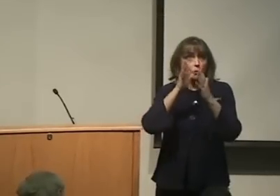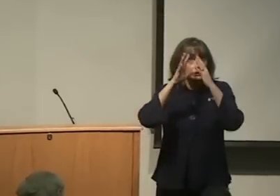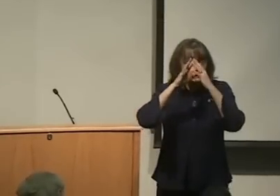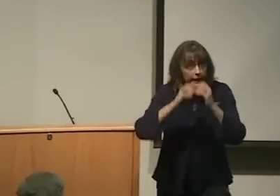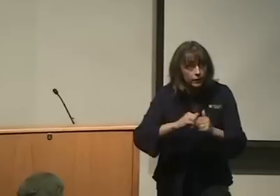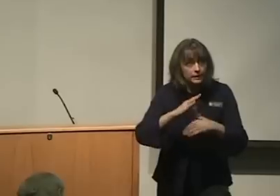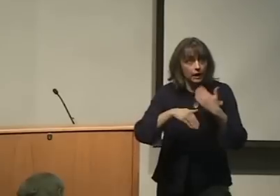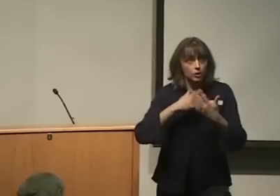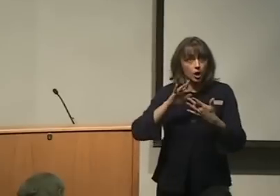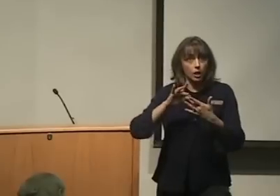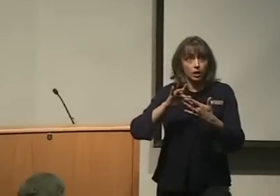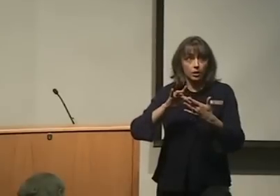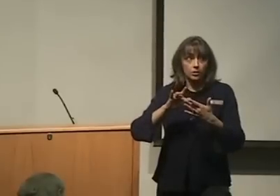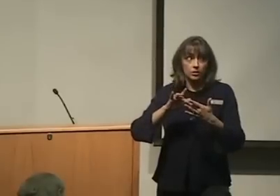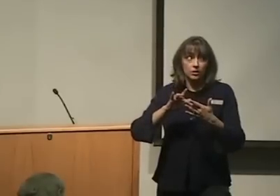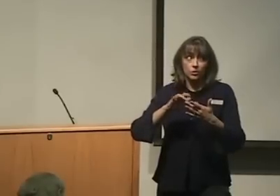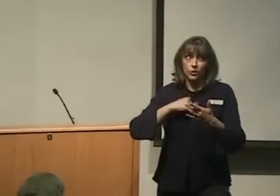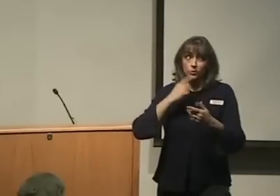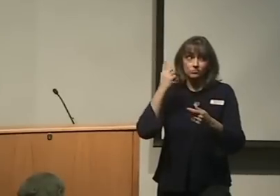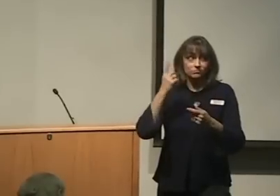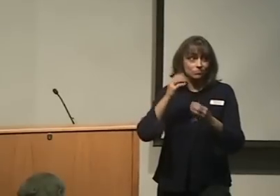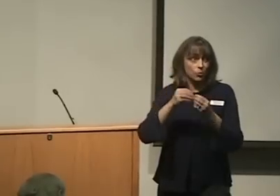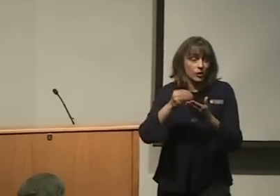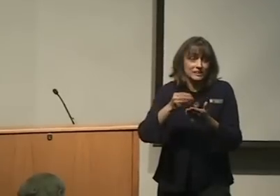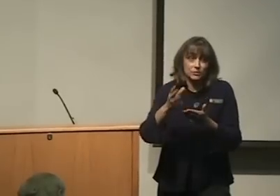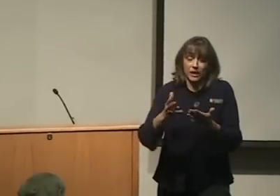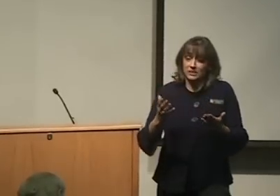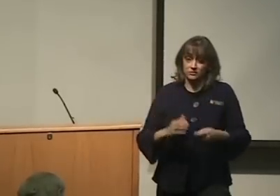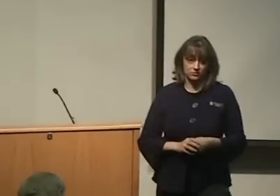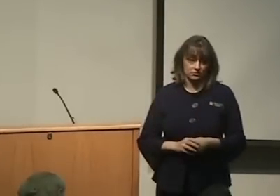We better offer something massively better